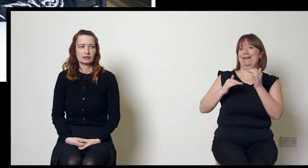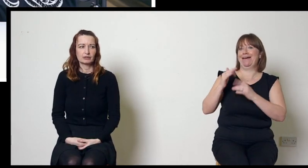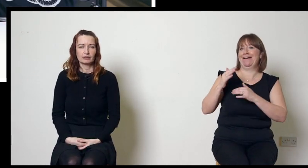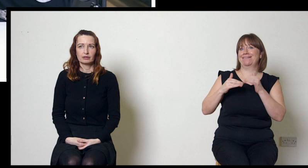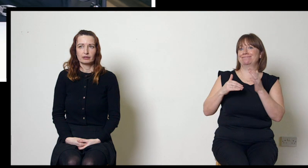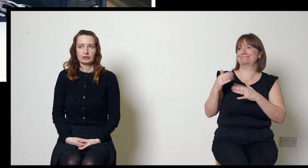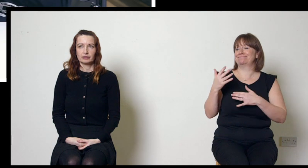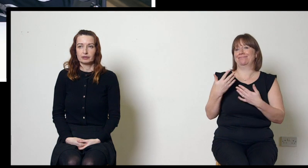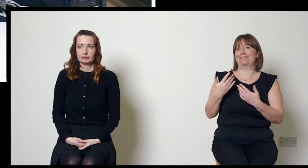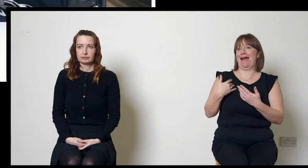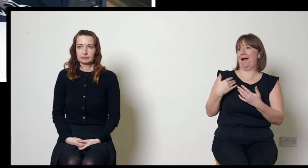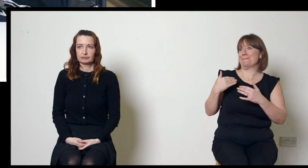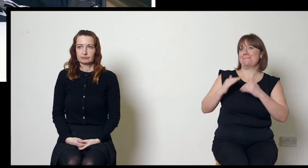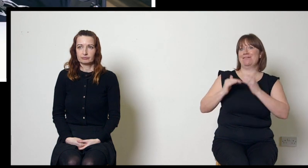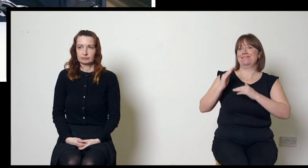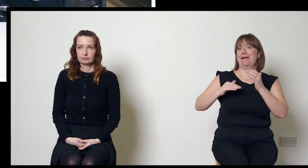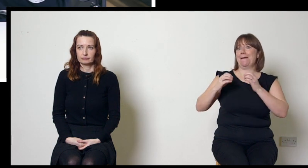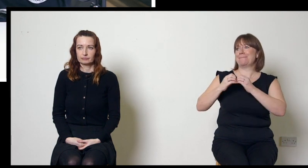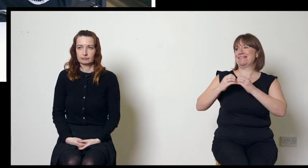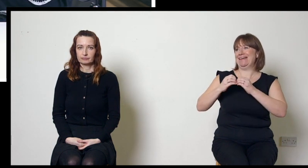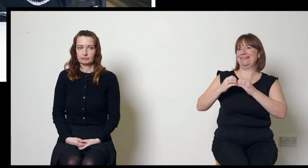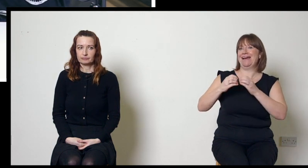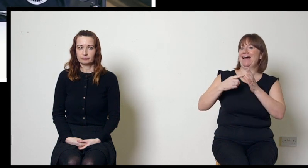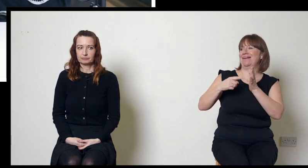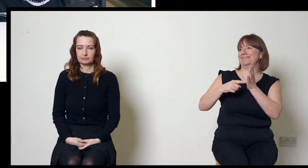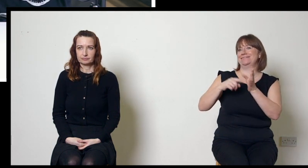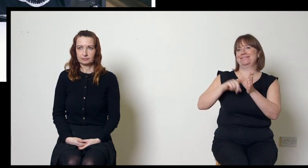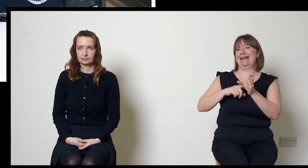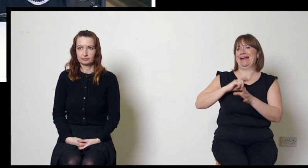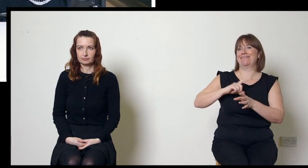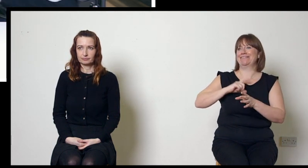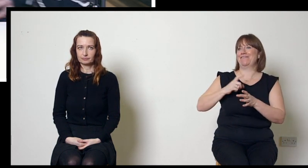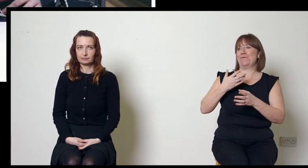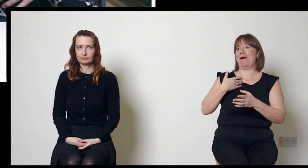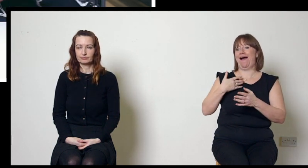We built Batty from FernGully to go to the Christmas tree topper. It was amazing.